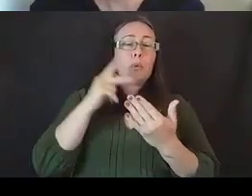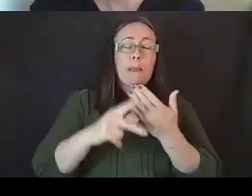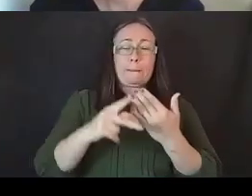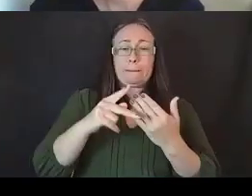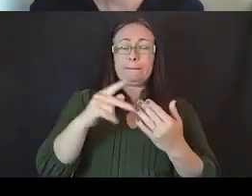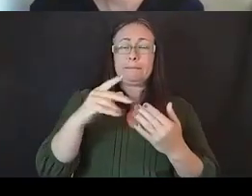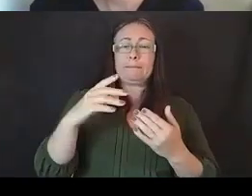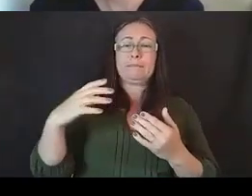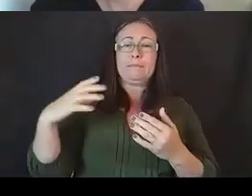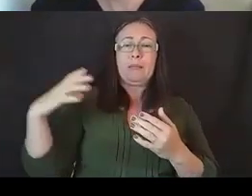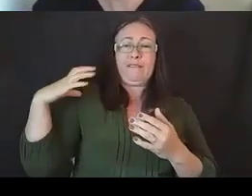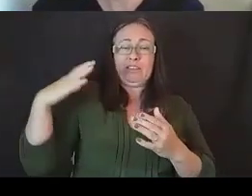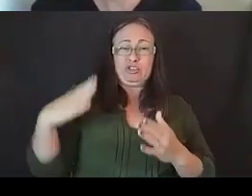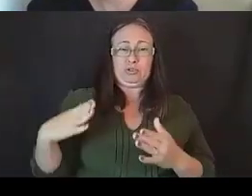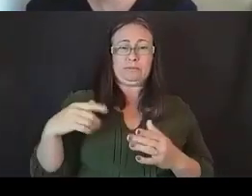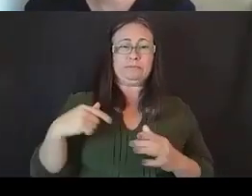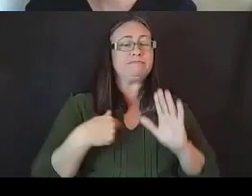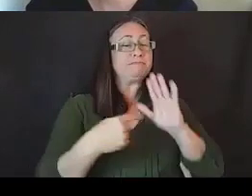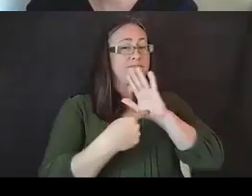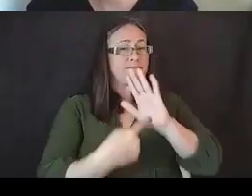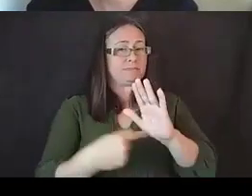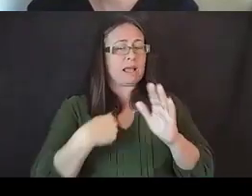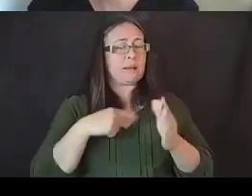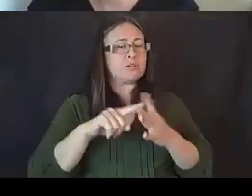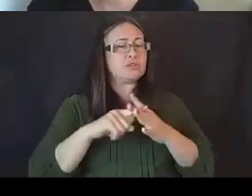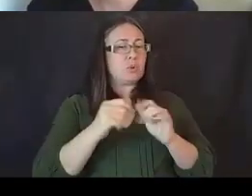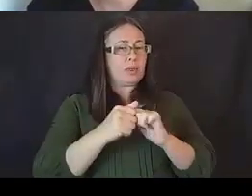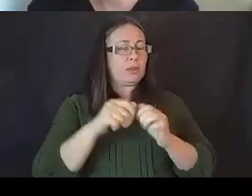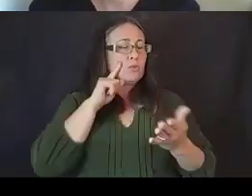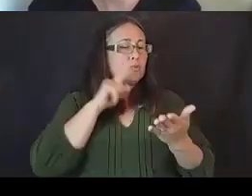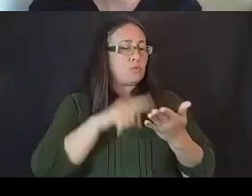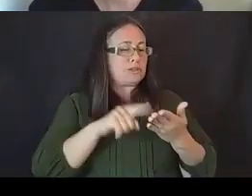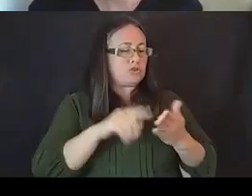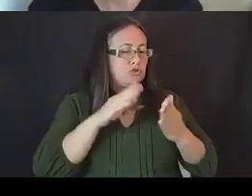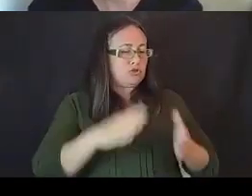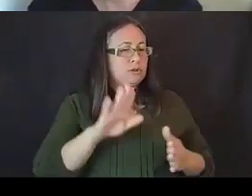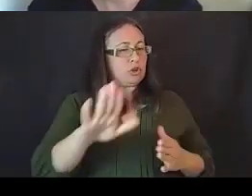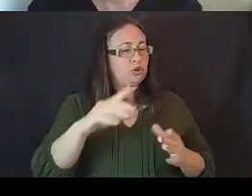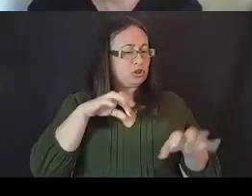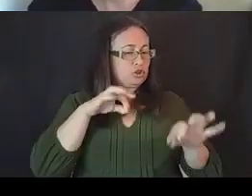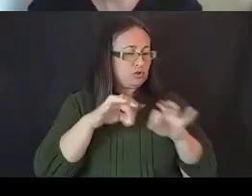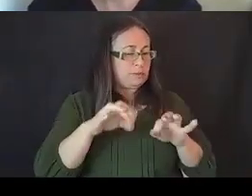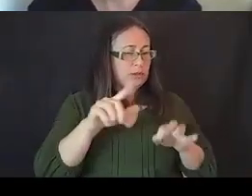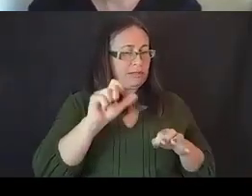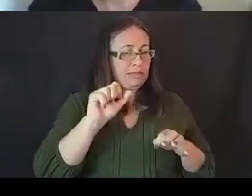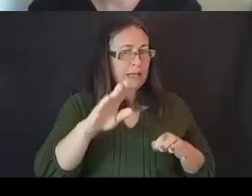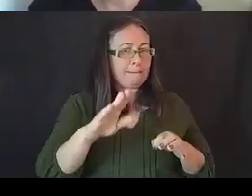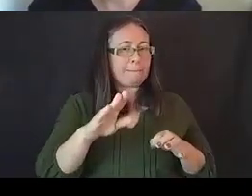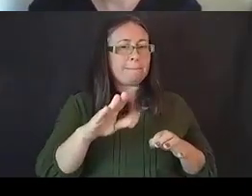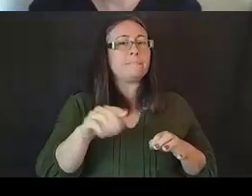Here's an example where I'm starting with the researcher's description of her lab. Just paste this text into the box